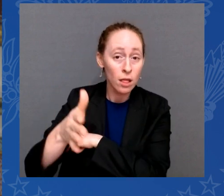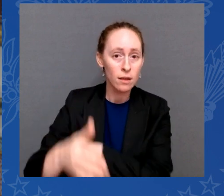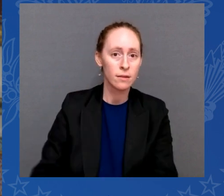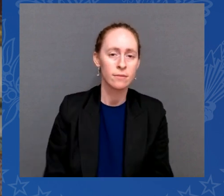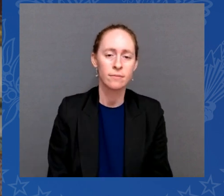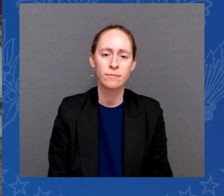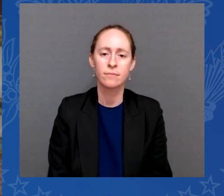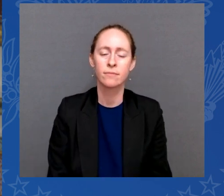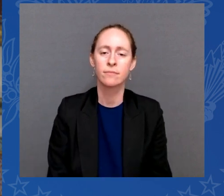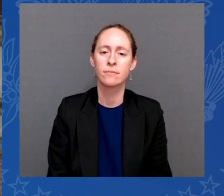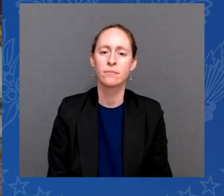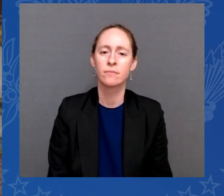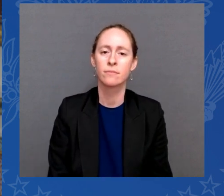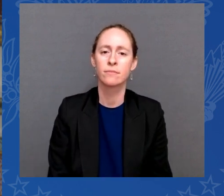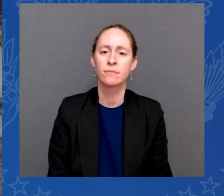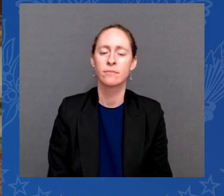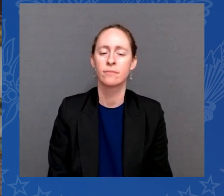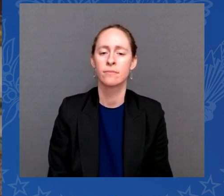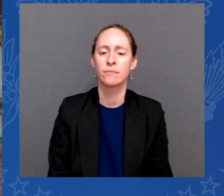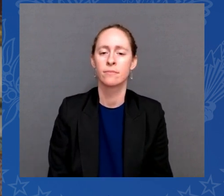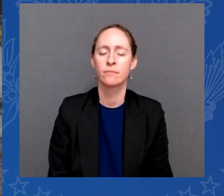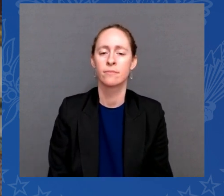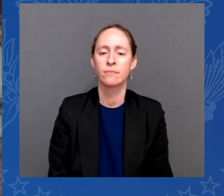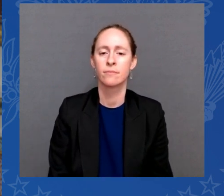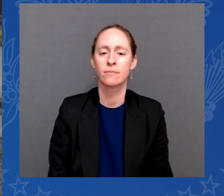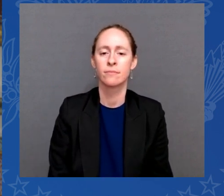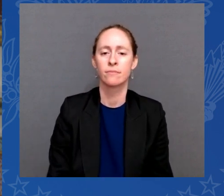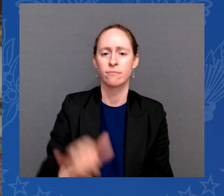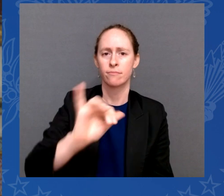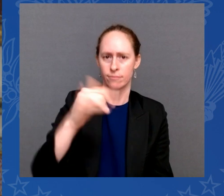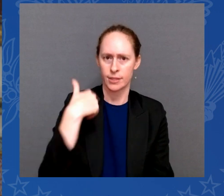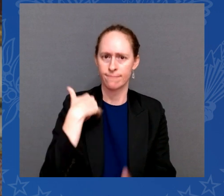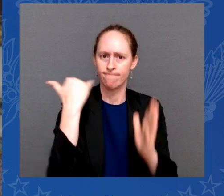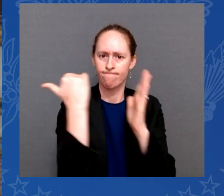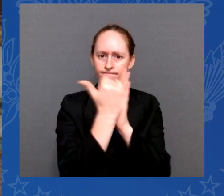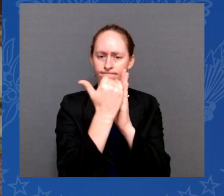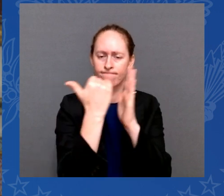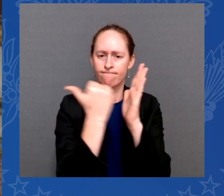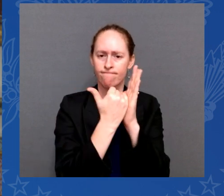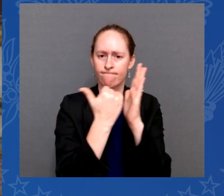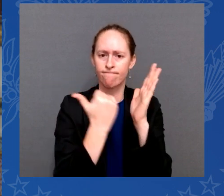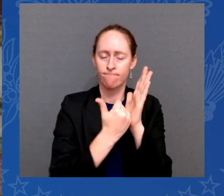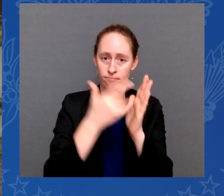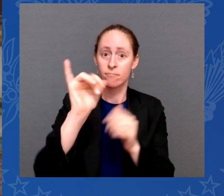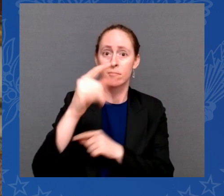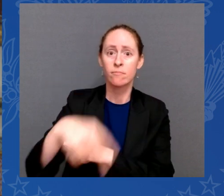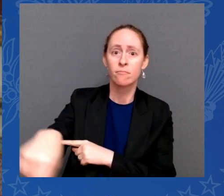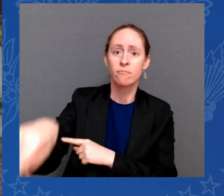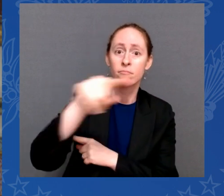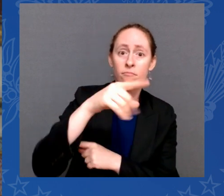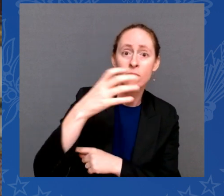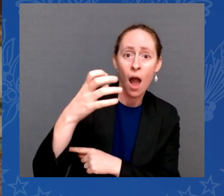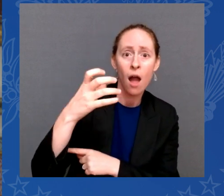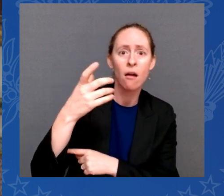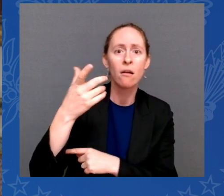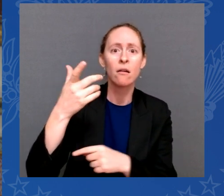is available to women throughout this country and we won't stop. We were given direction early on by the president and the vice president.